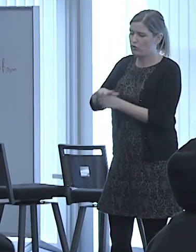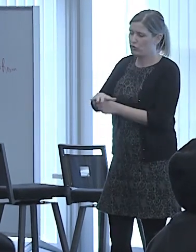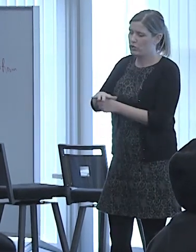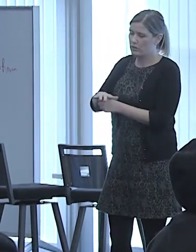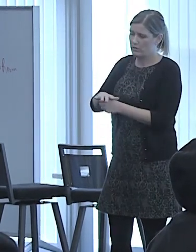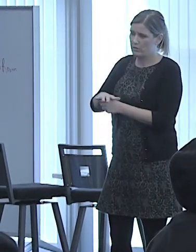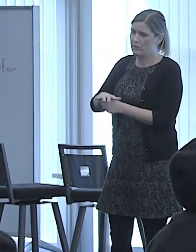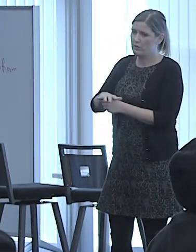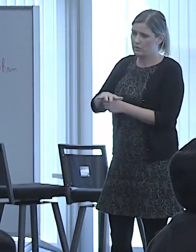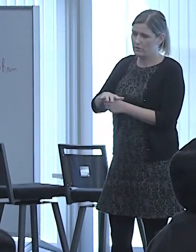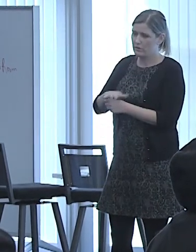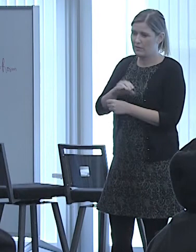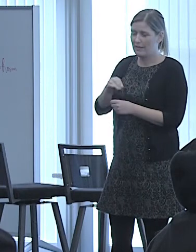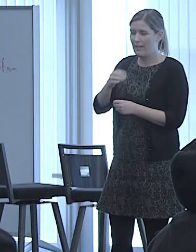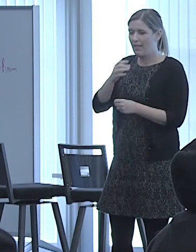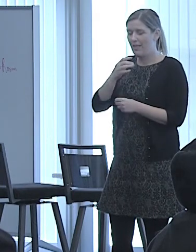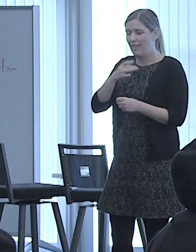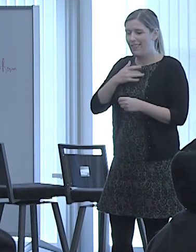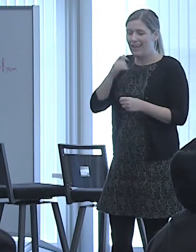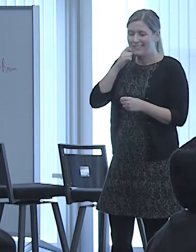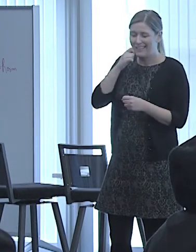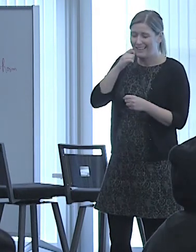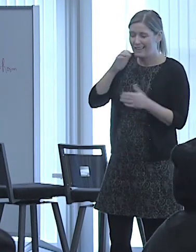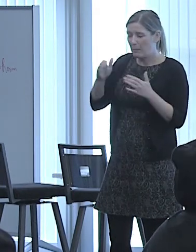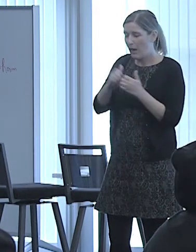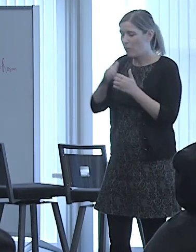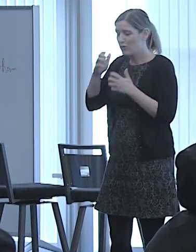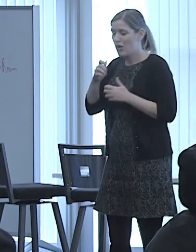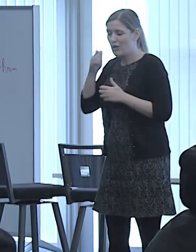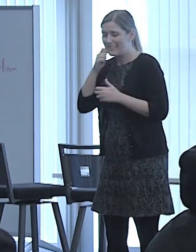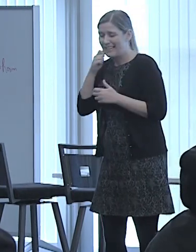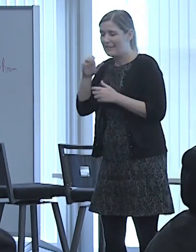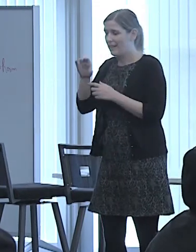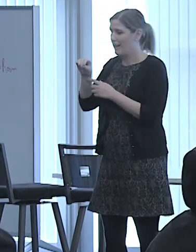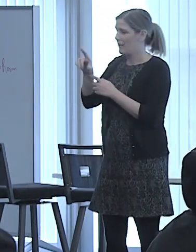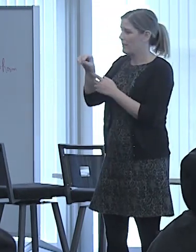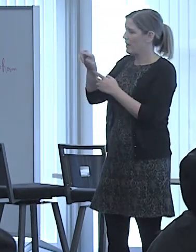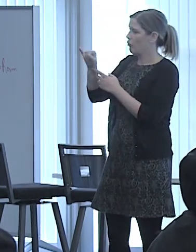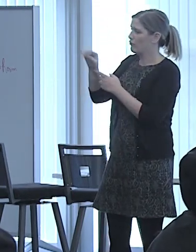of light skinned versus dark skinned, so colorism, of racism.